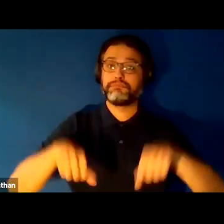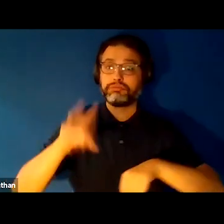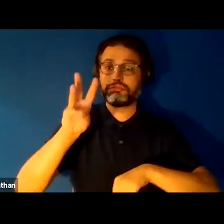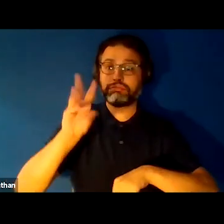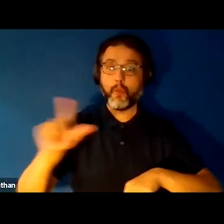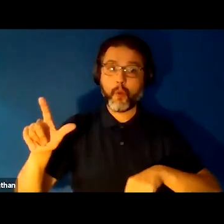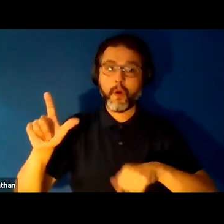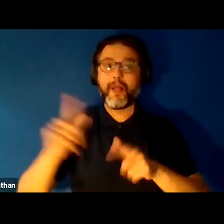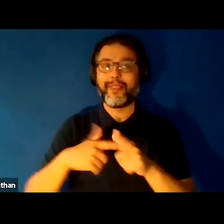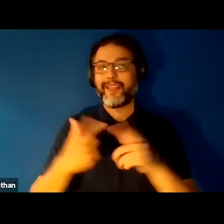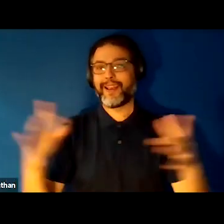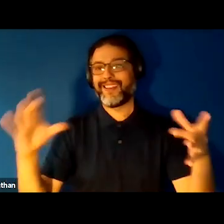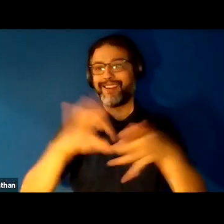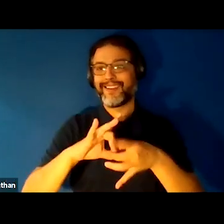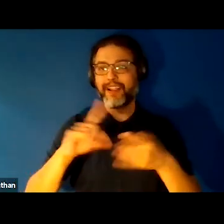terrace.